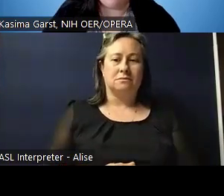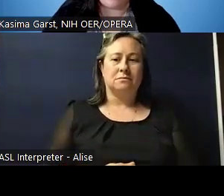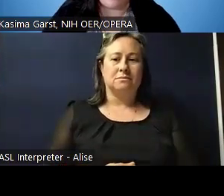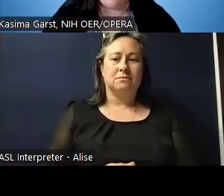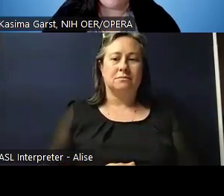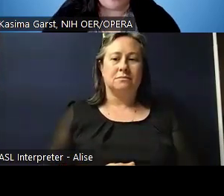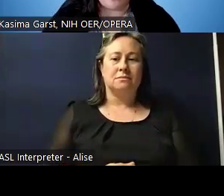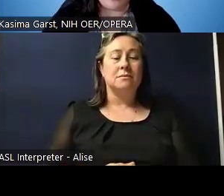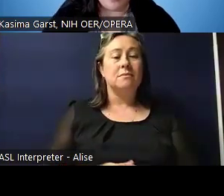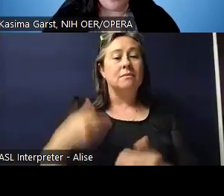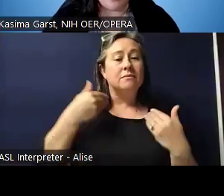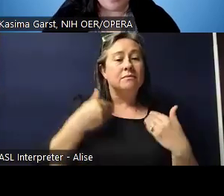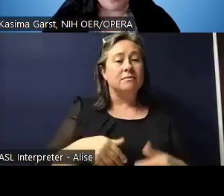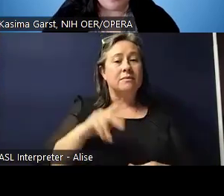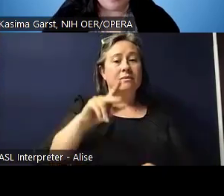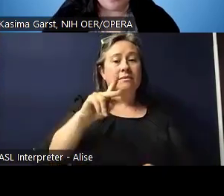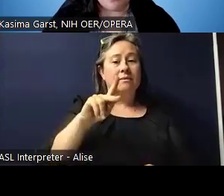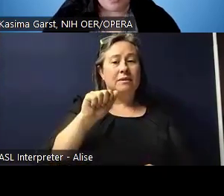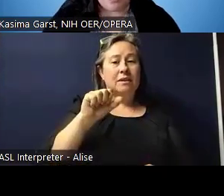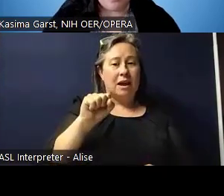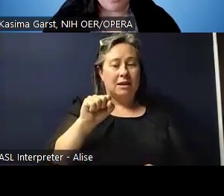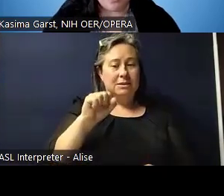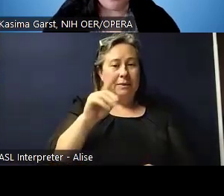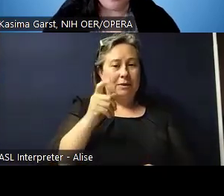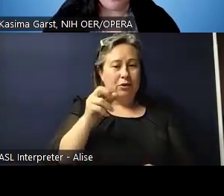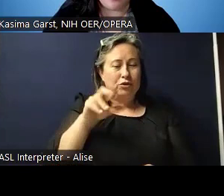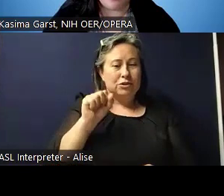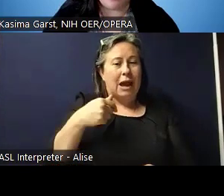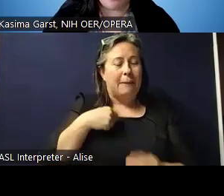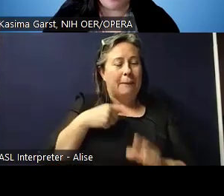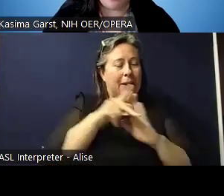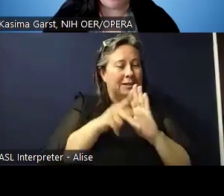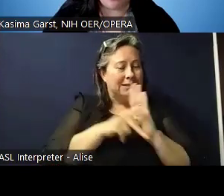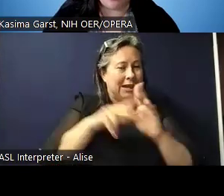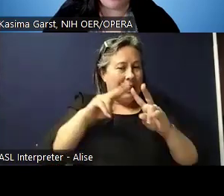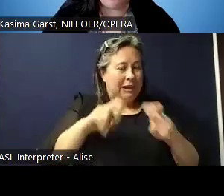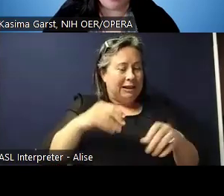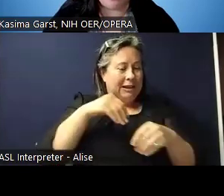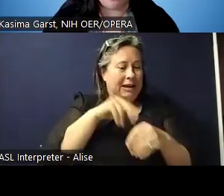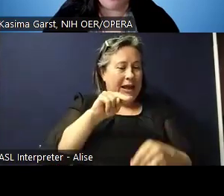My name is Kasima Garst. I'm a Systems Policy Analyst in the NIH Office of Policy